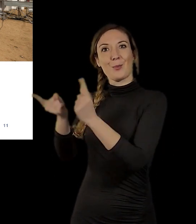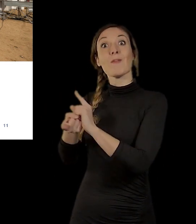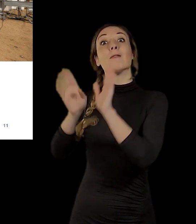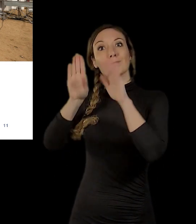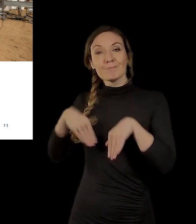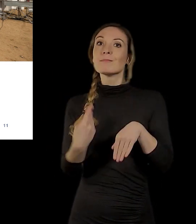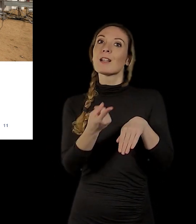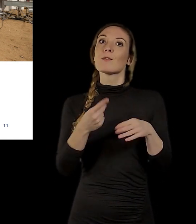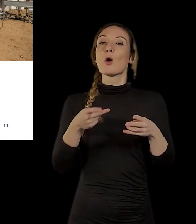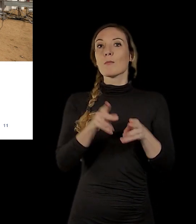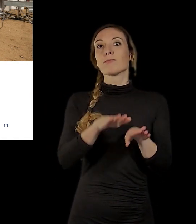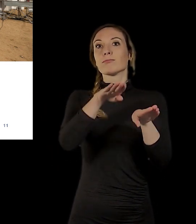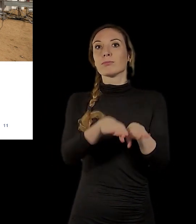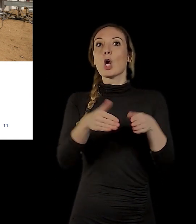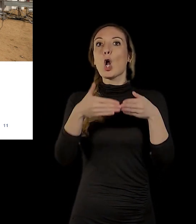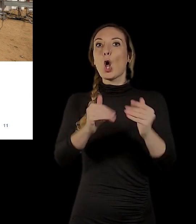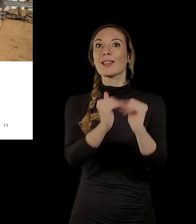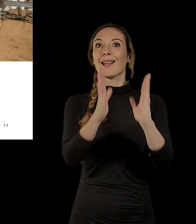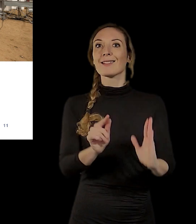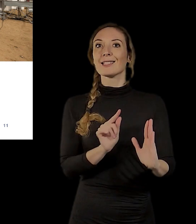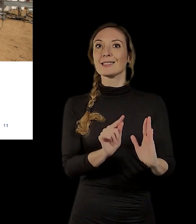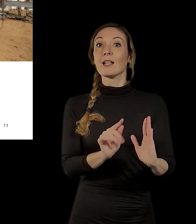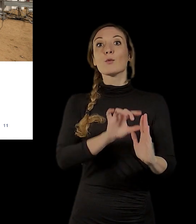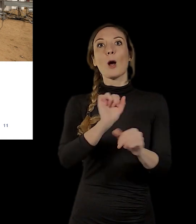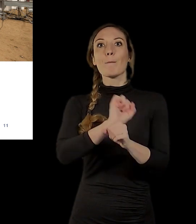I think I've reached the end of that. So thank you and I will give the floor to the architects